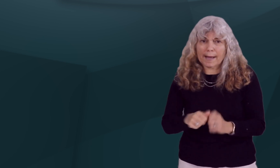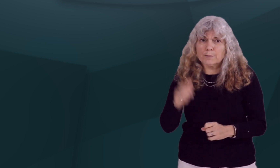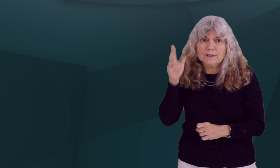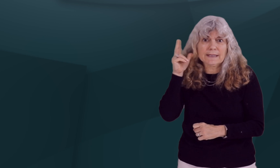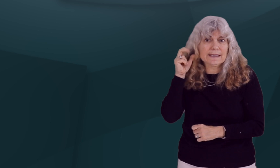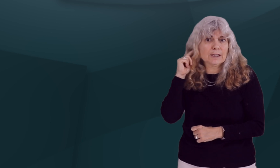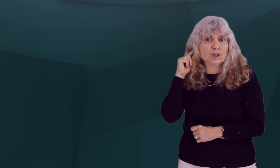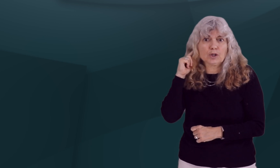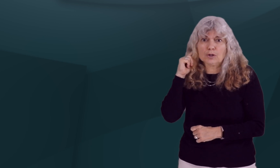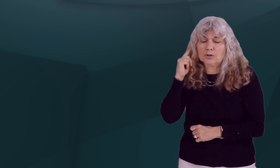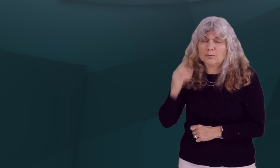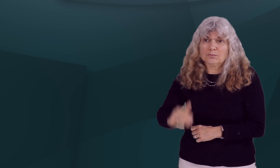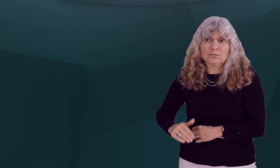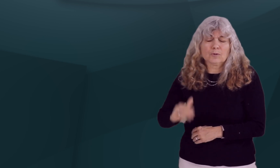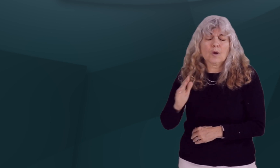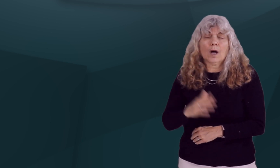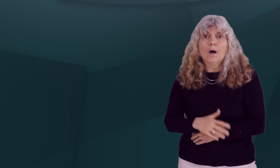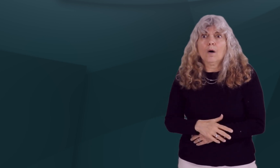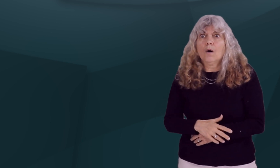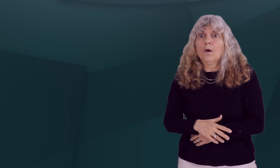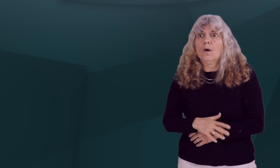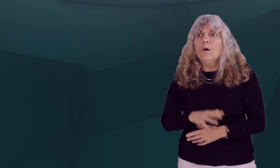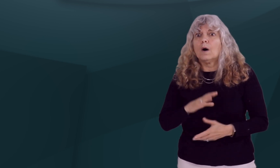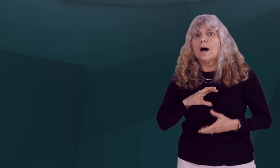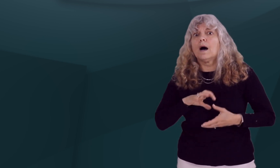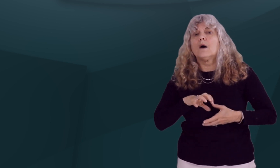And my mom replied, "You will never be able to hear normally."